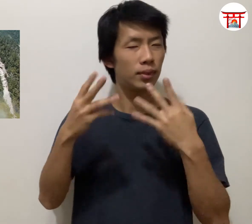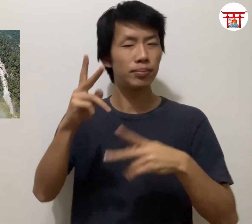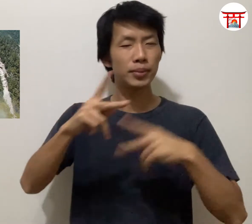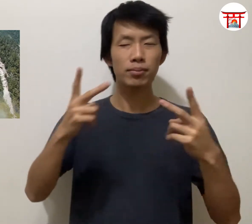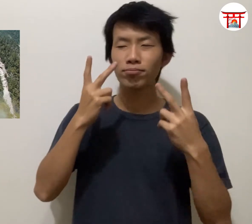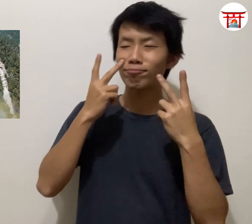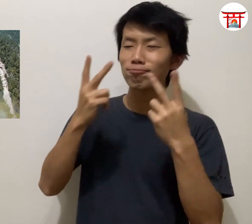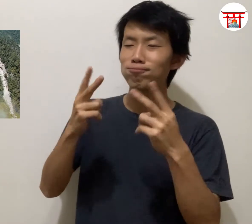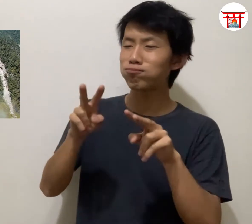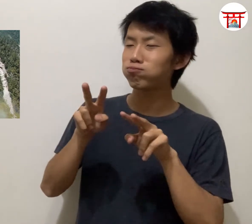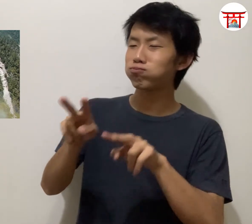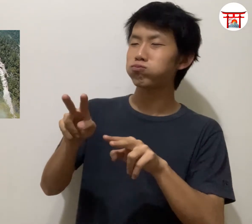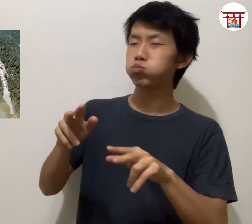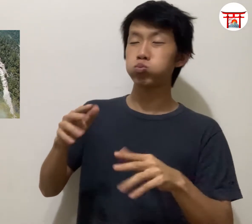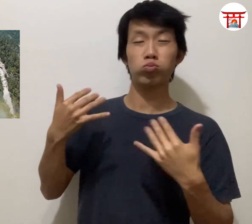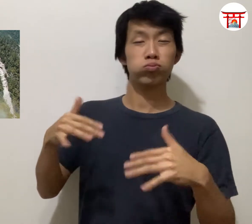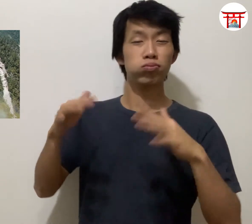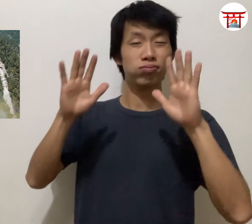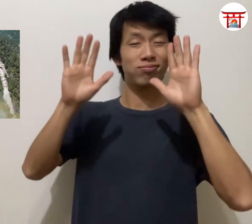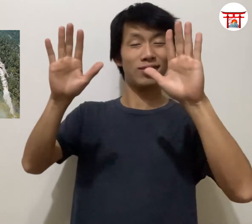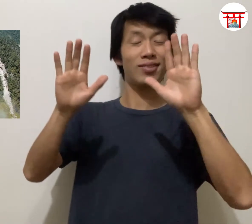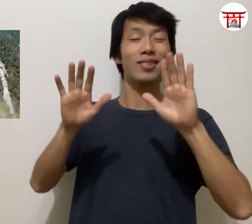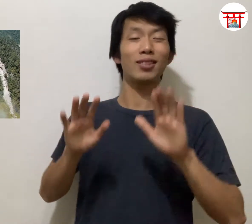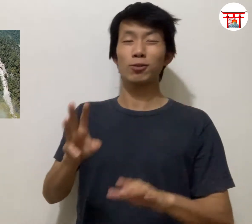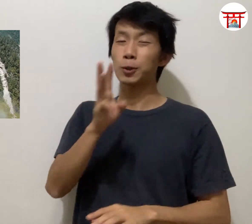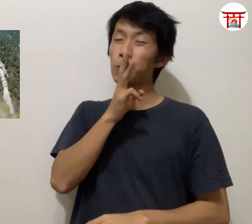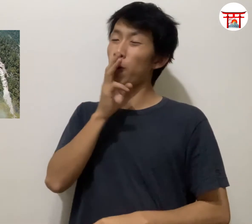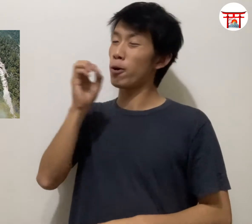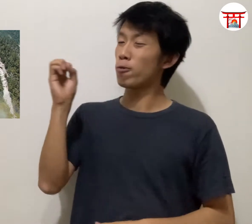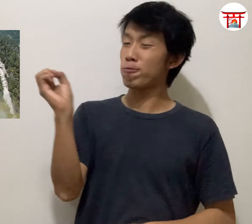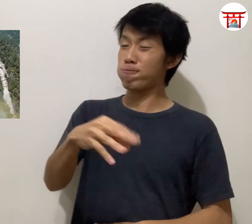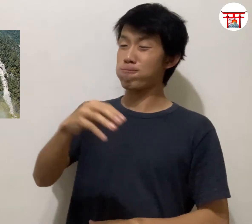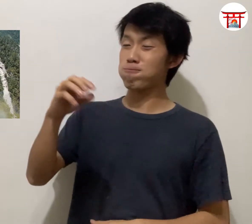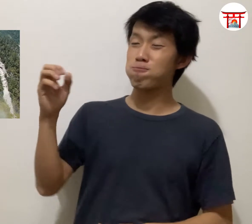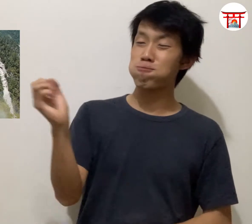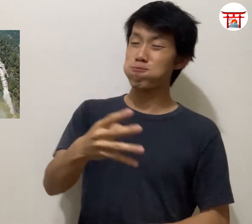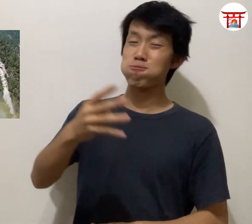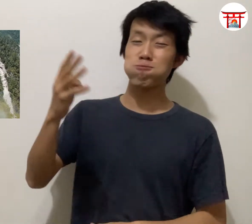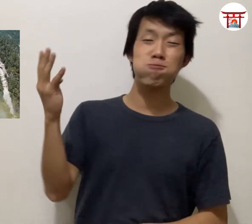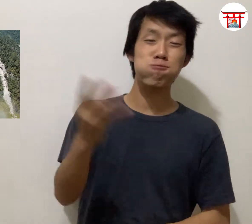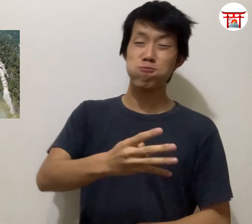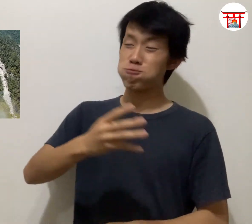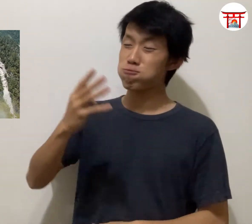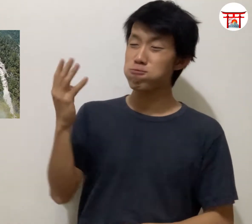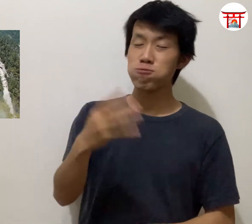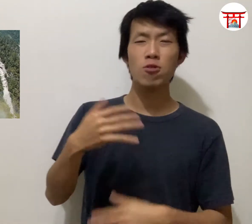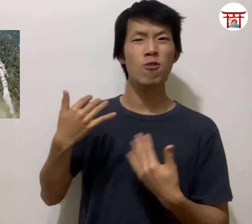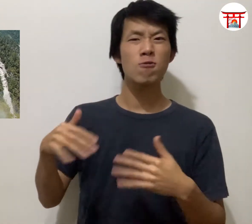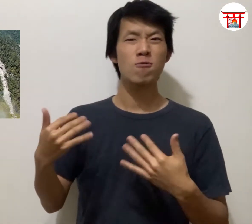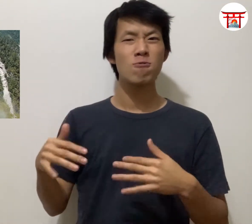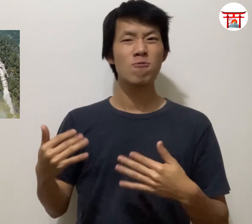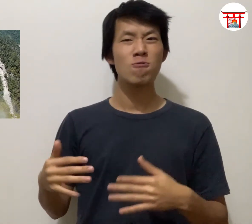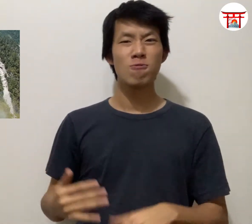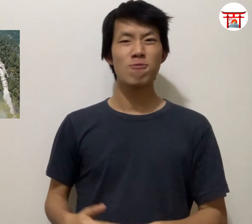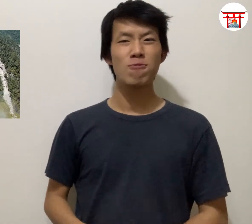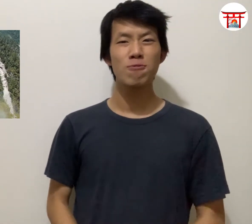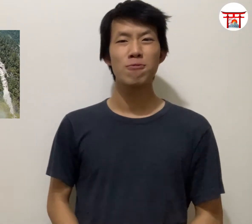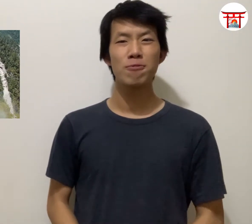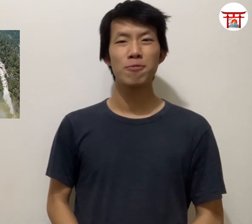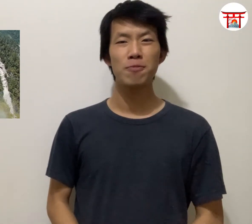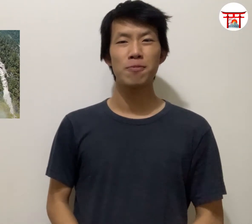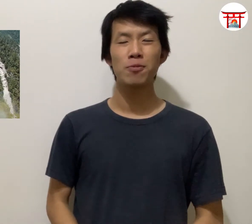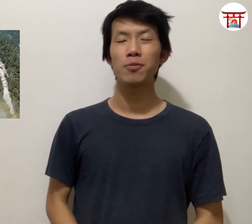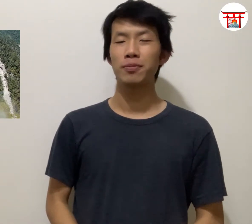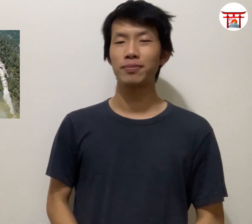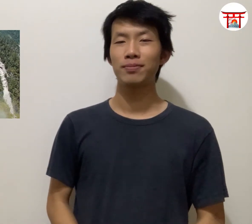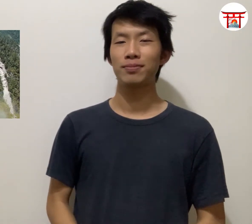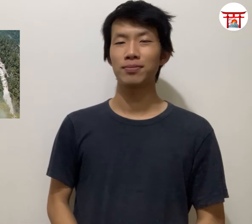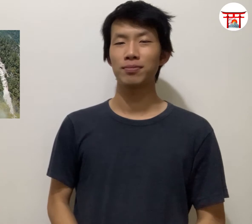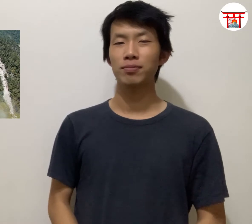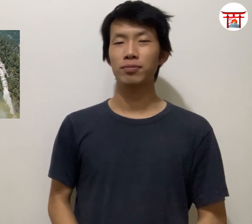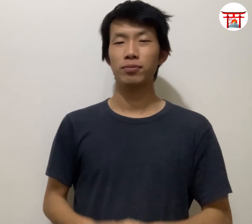Many people visit and watch the water running.